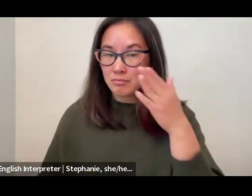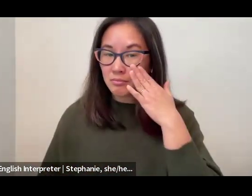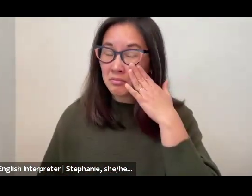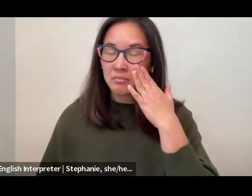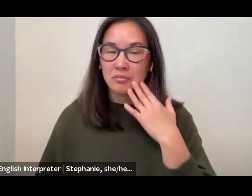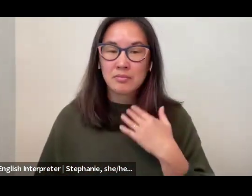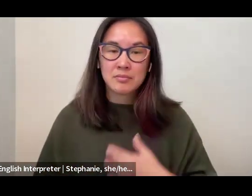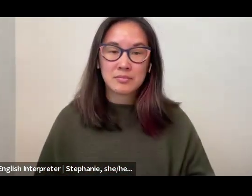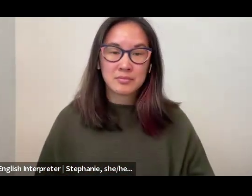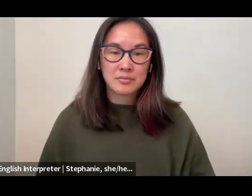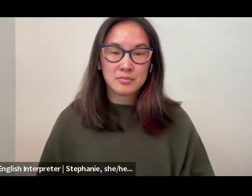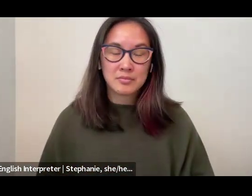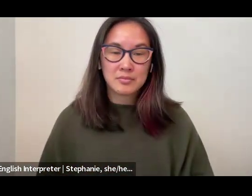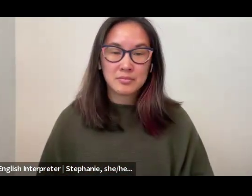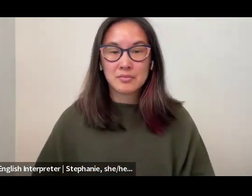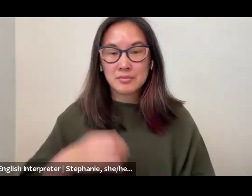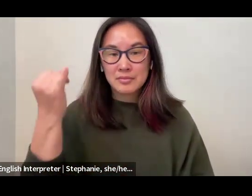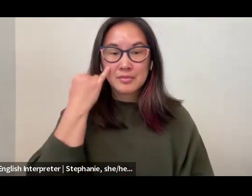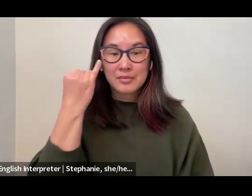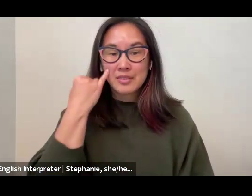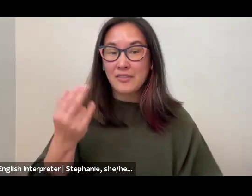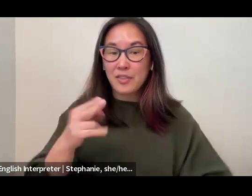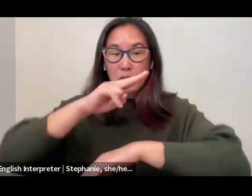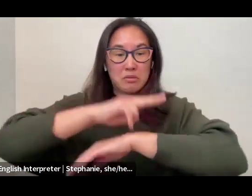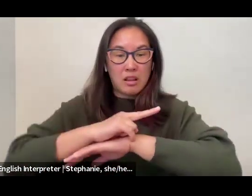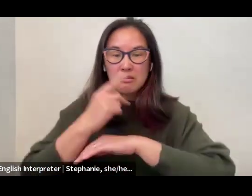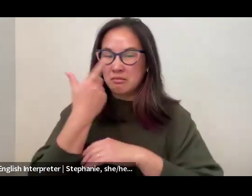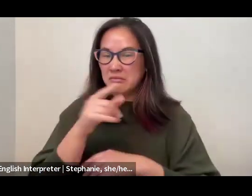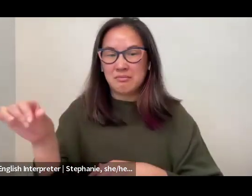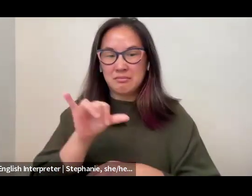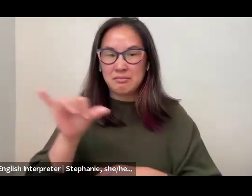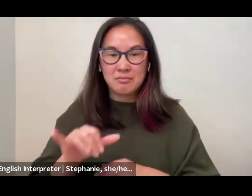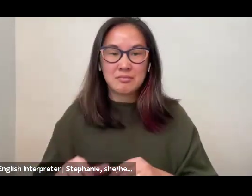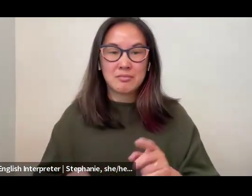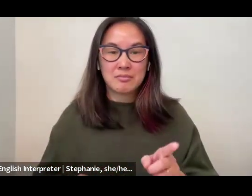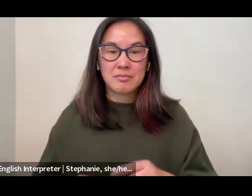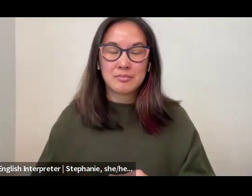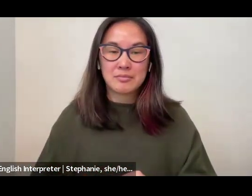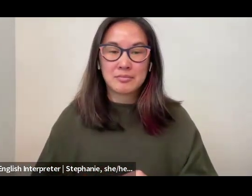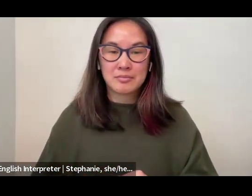If you're laying down, it looks about the same. Your feet will be flat on the floor.